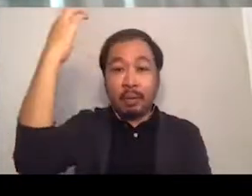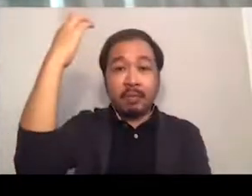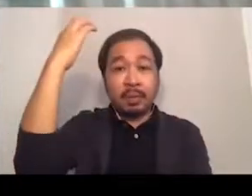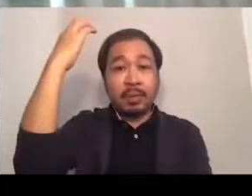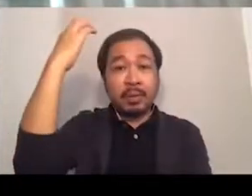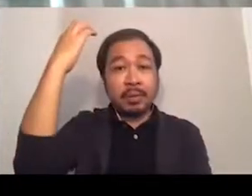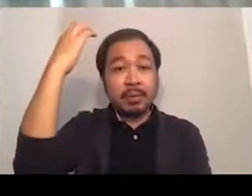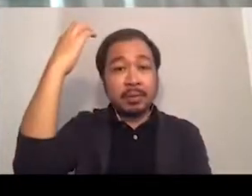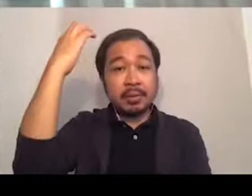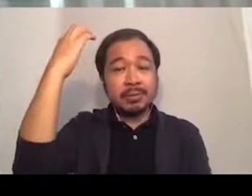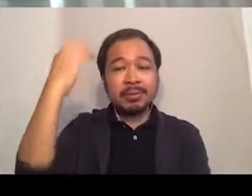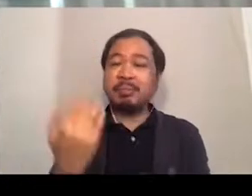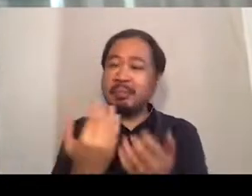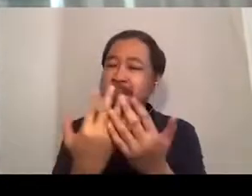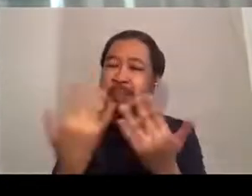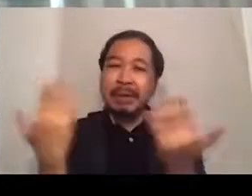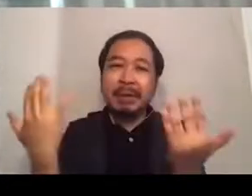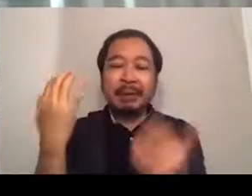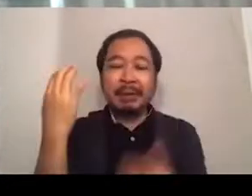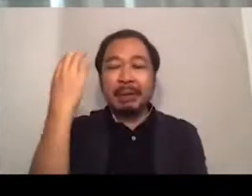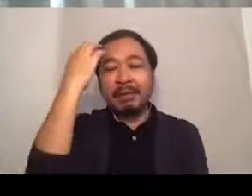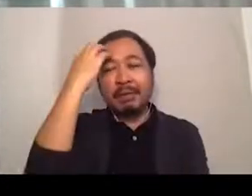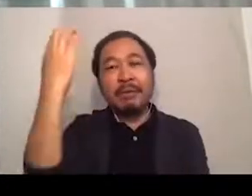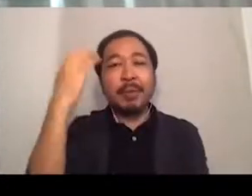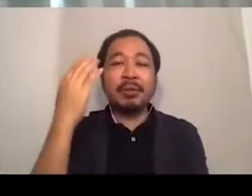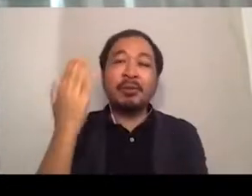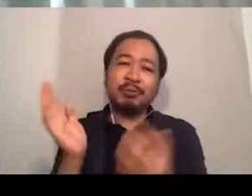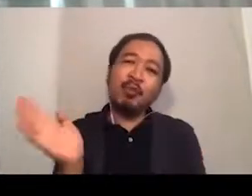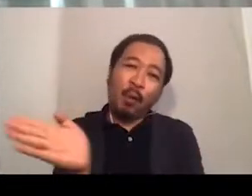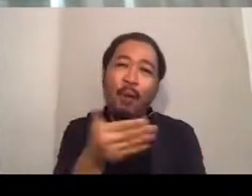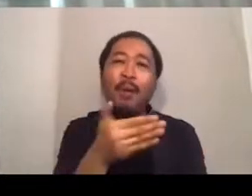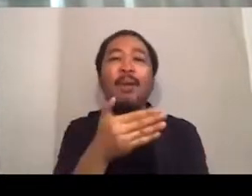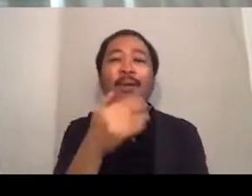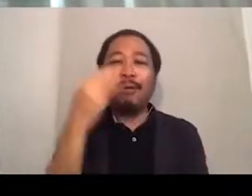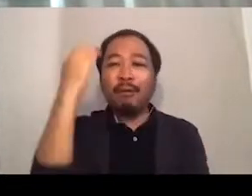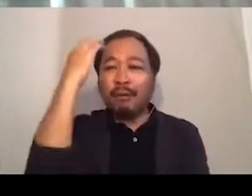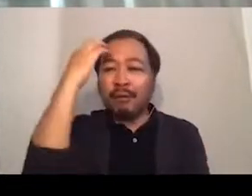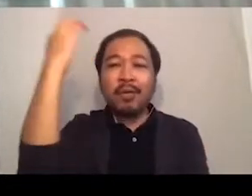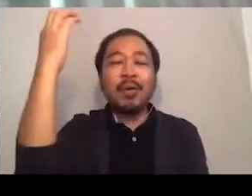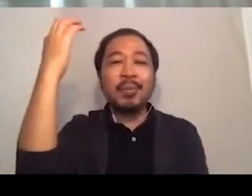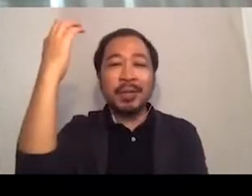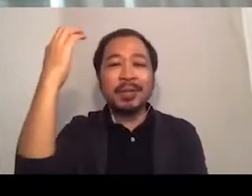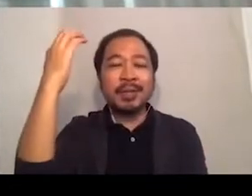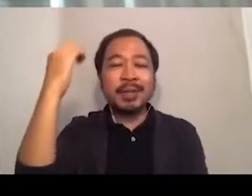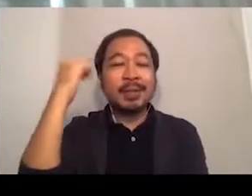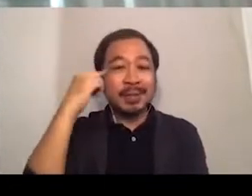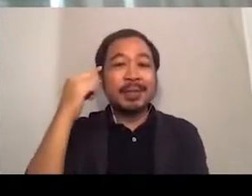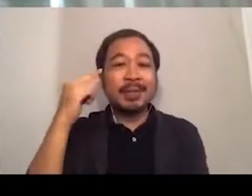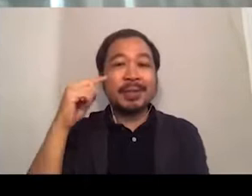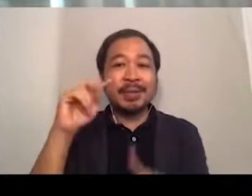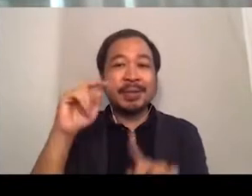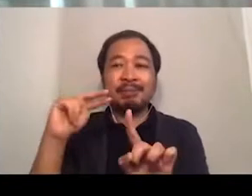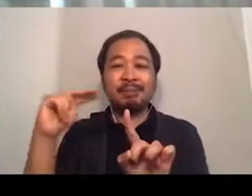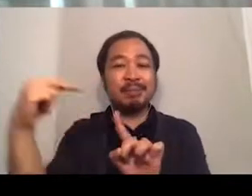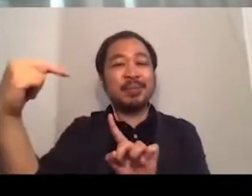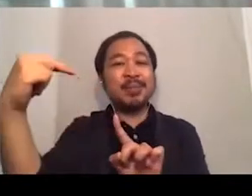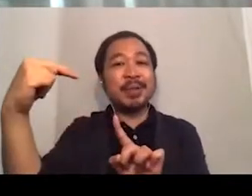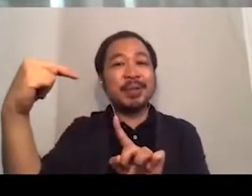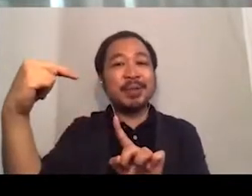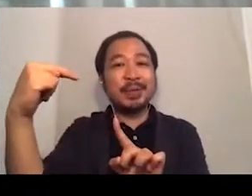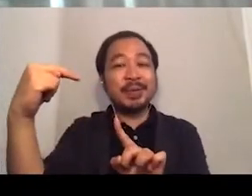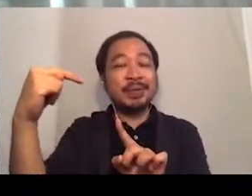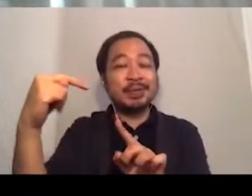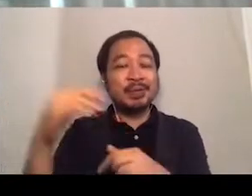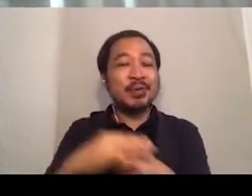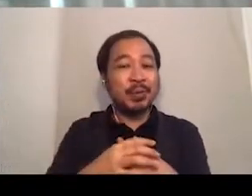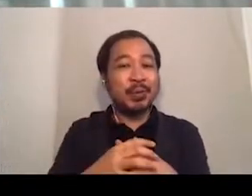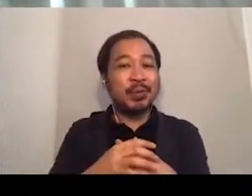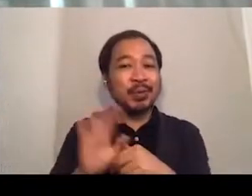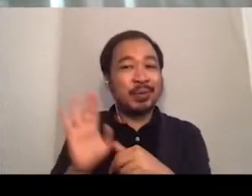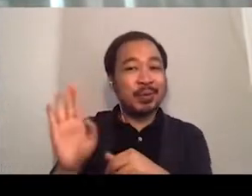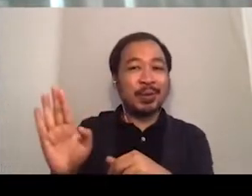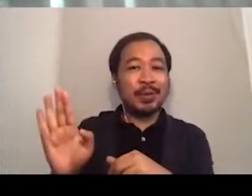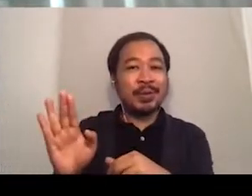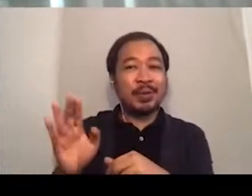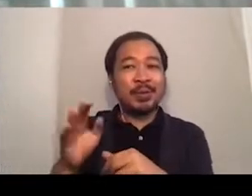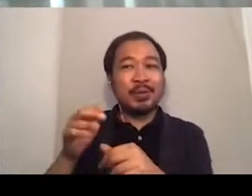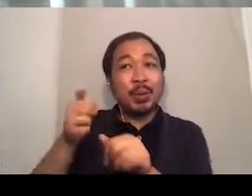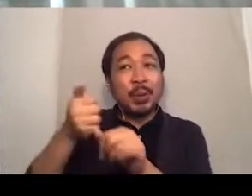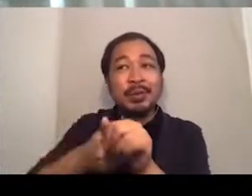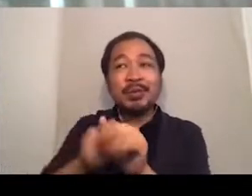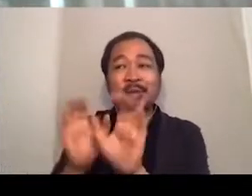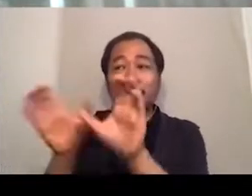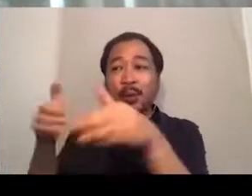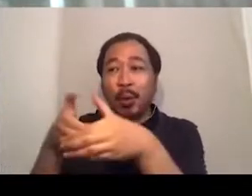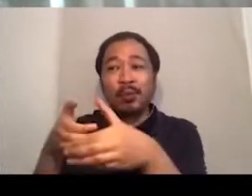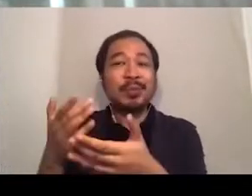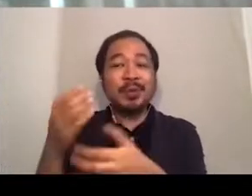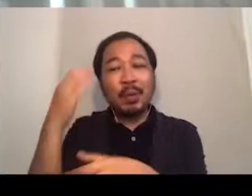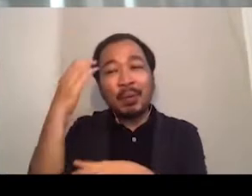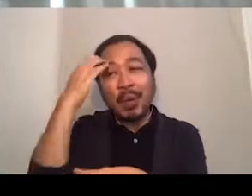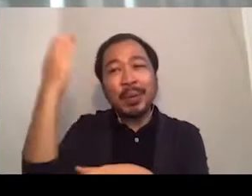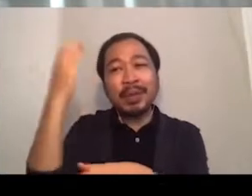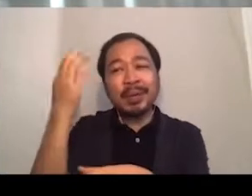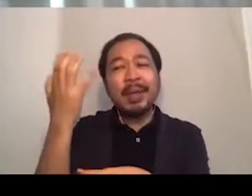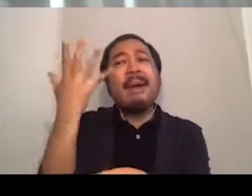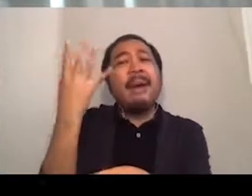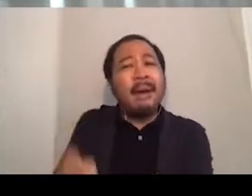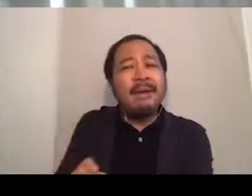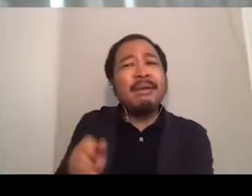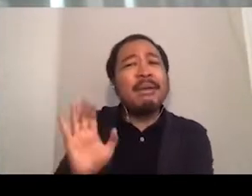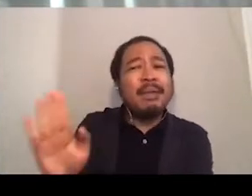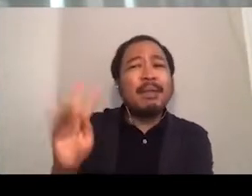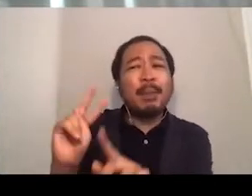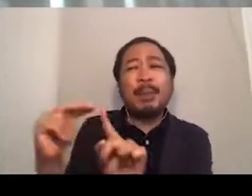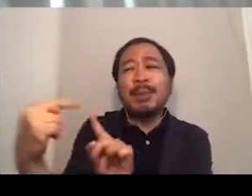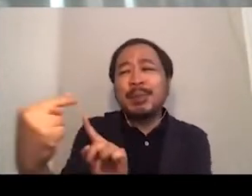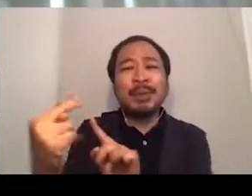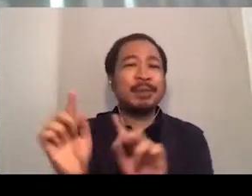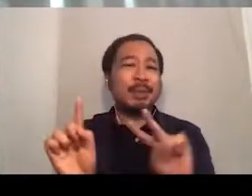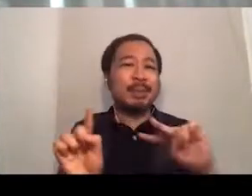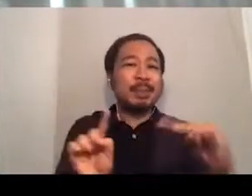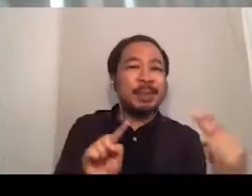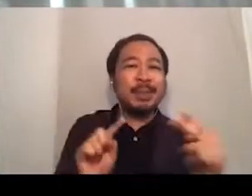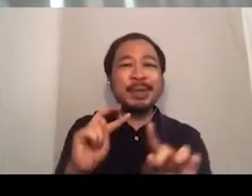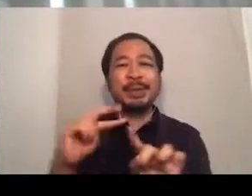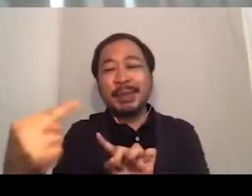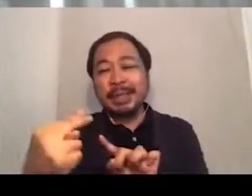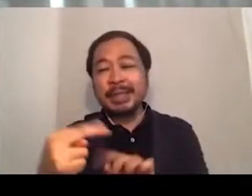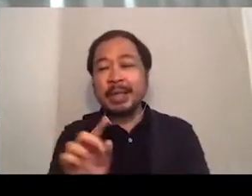But with this regard, disability inclusion, in the context of responses to the COVID-19 pandemic, we need more effort than ever to strengthen